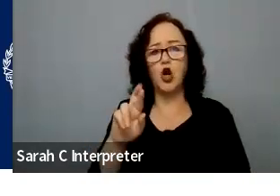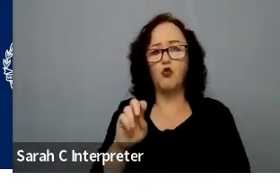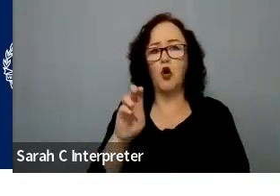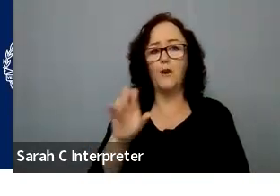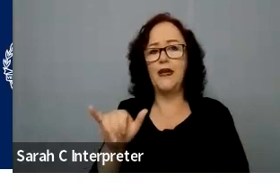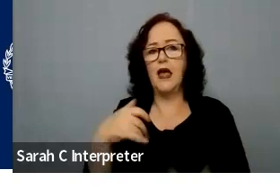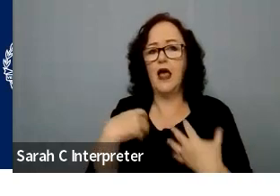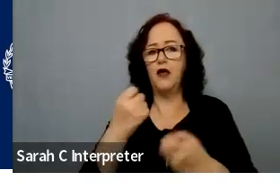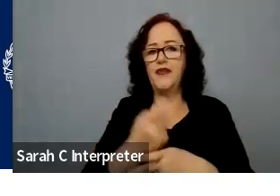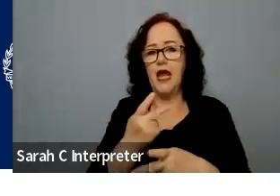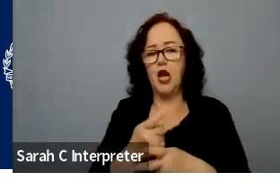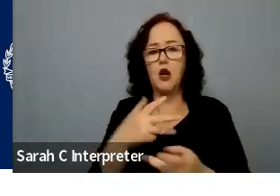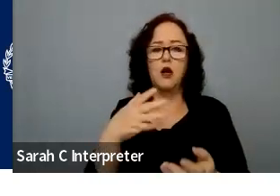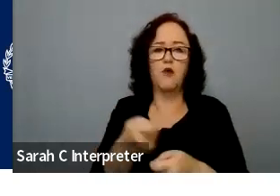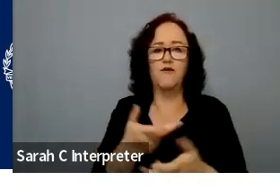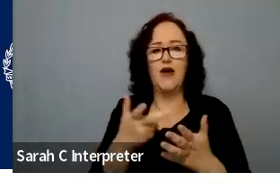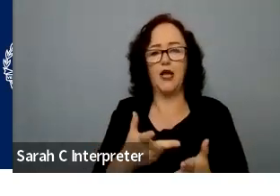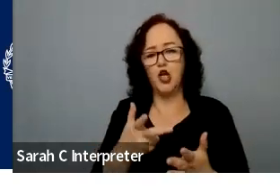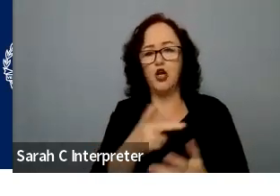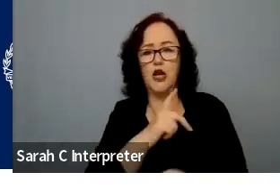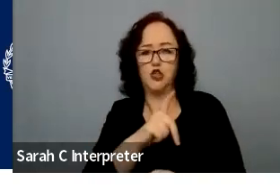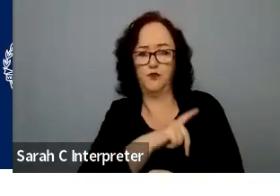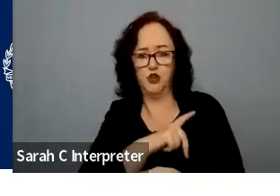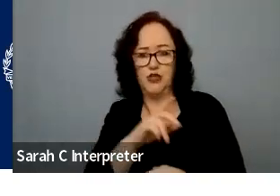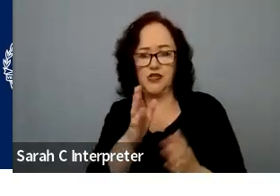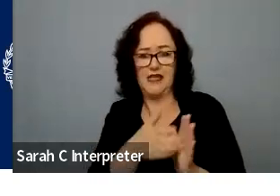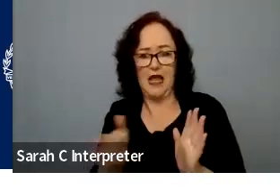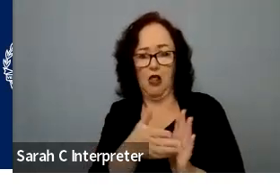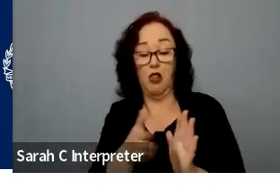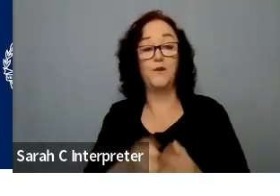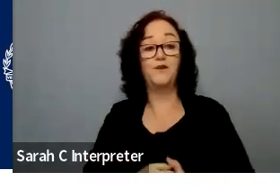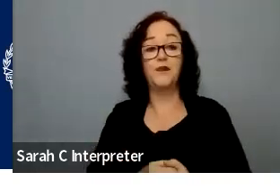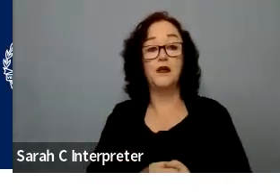it's a semantic differential scale in which students rate their level of comfort, confidence,